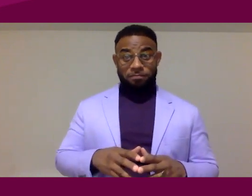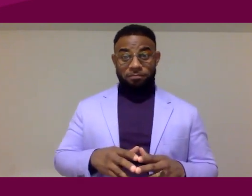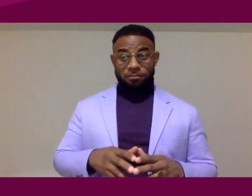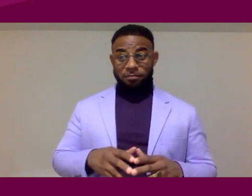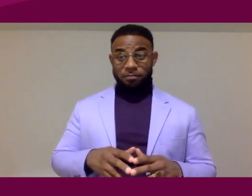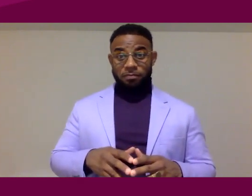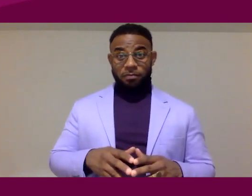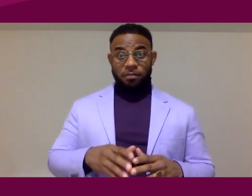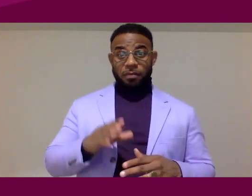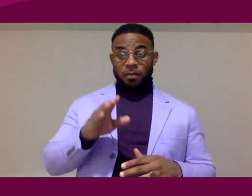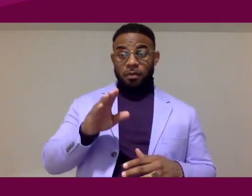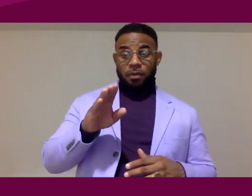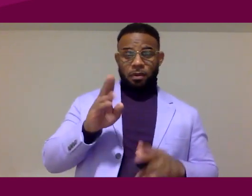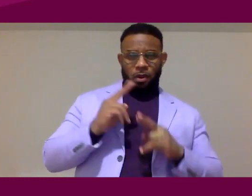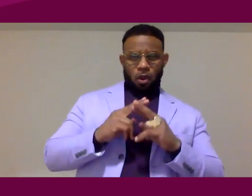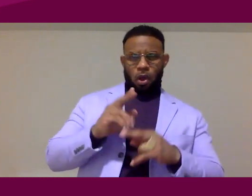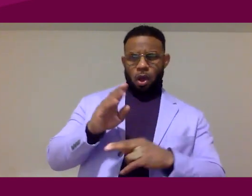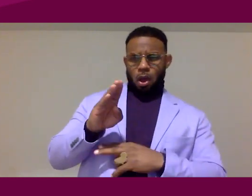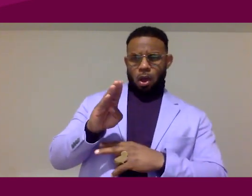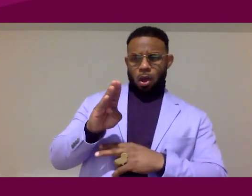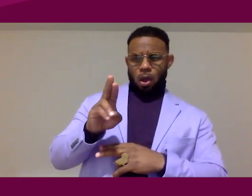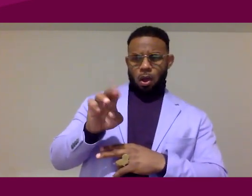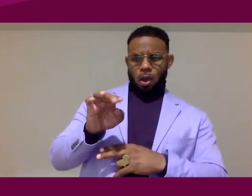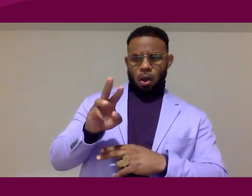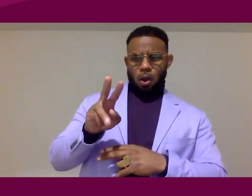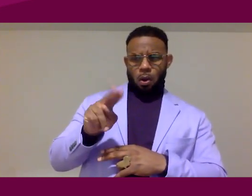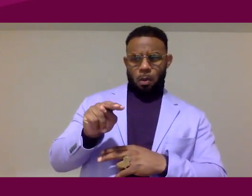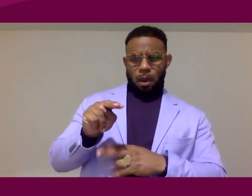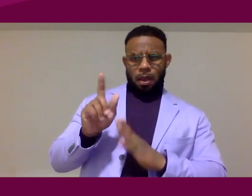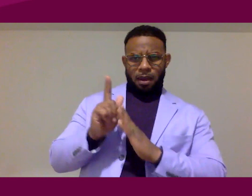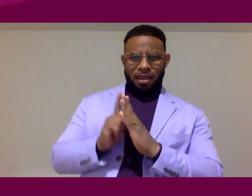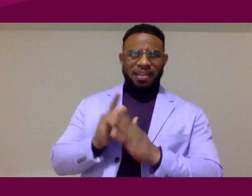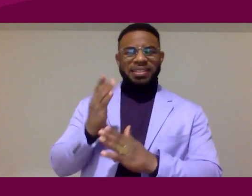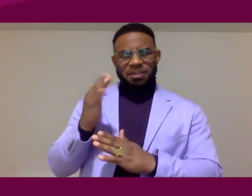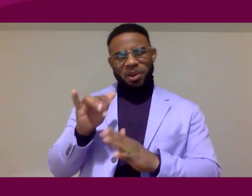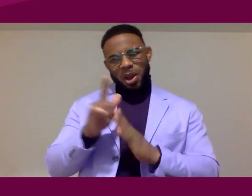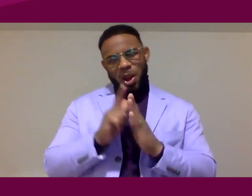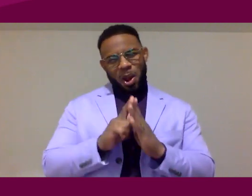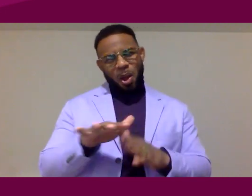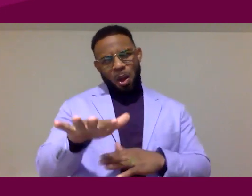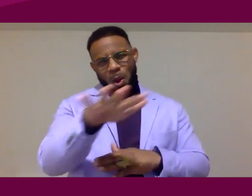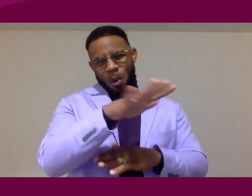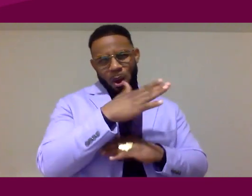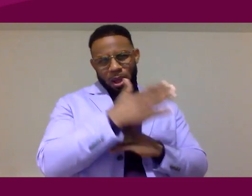The Brown Act in California is what it's called. And there's similar laws around the country.